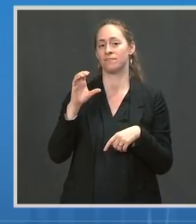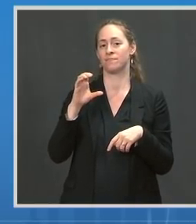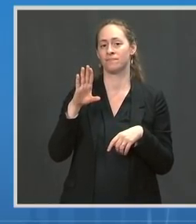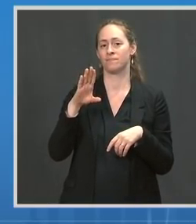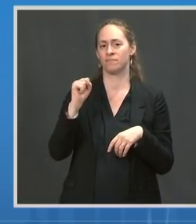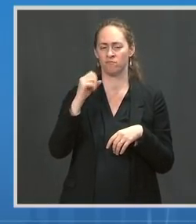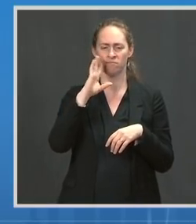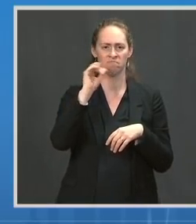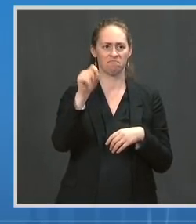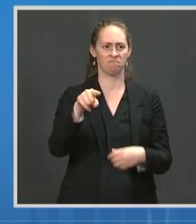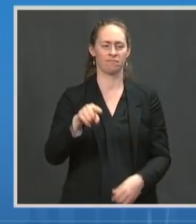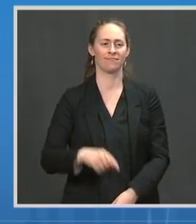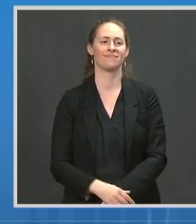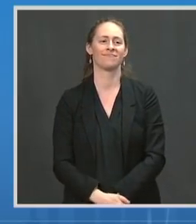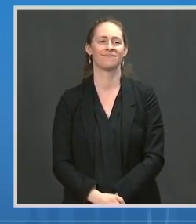The Press: Hi there. Thanks for taking my question.